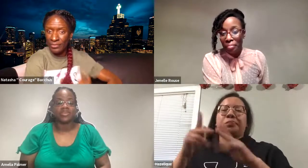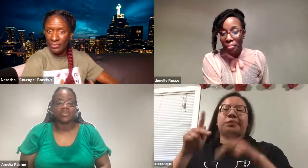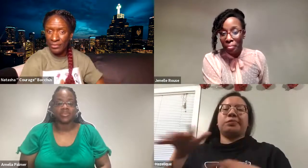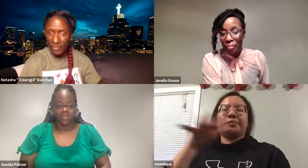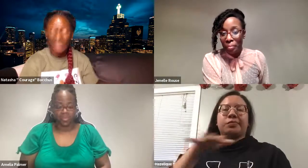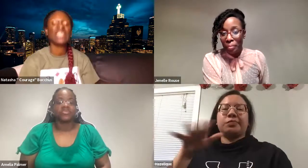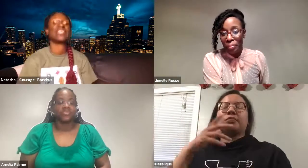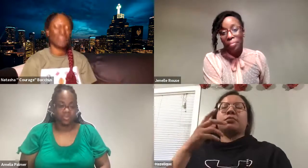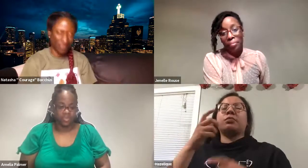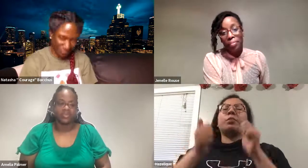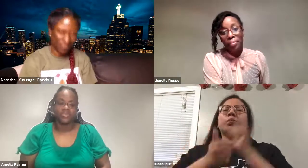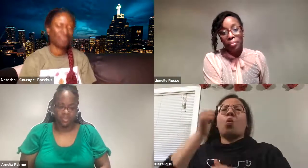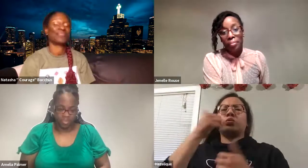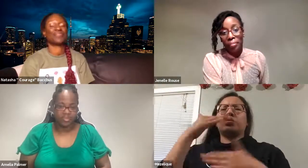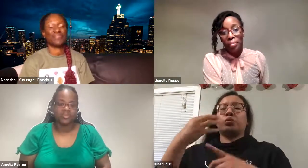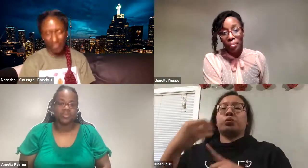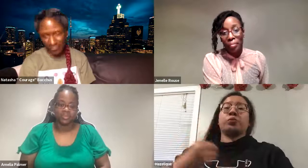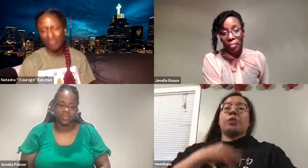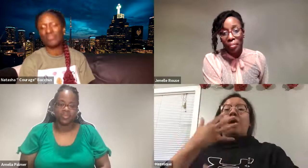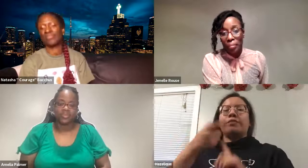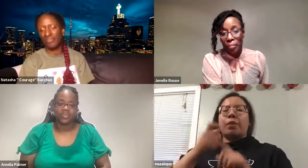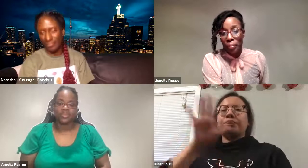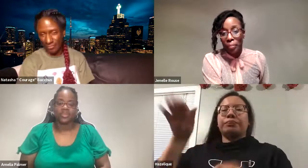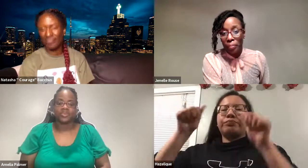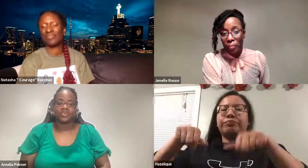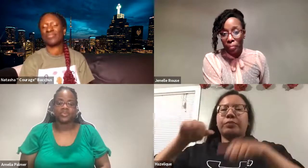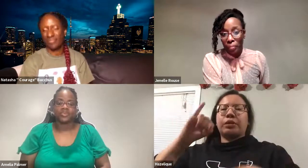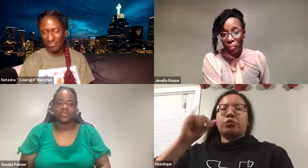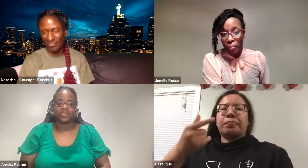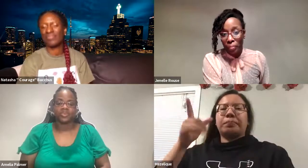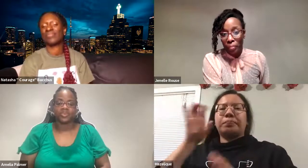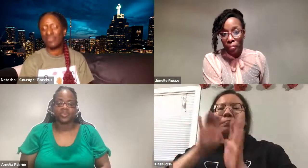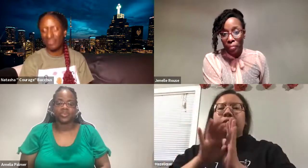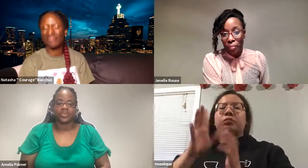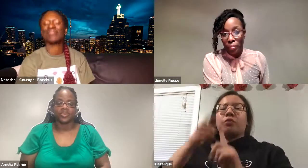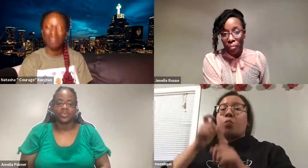person when i think about the community of people, my community and who has inspired me.